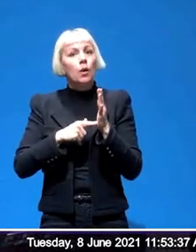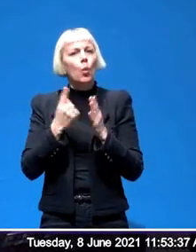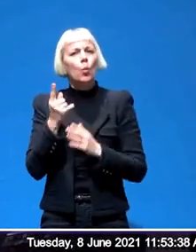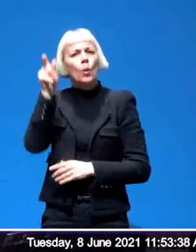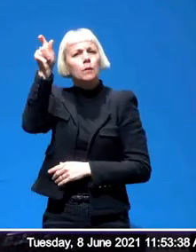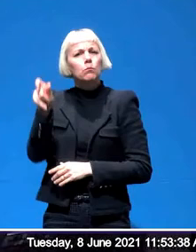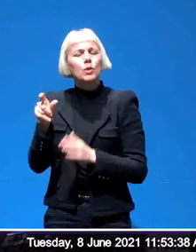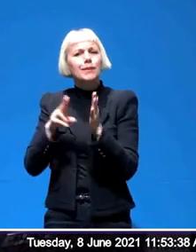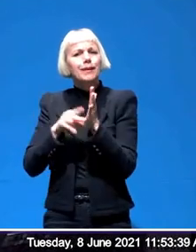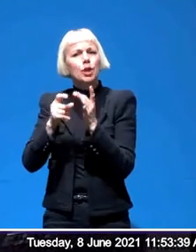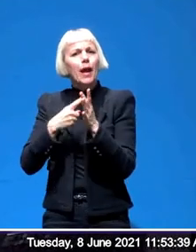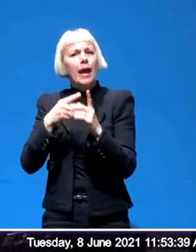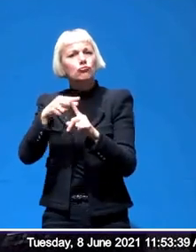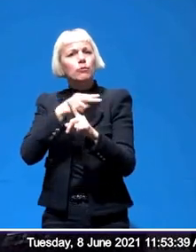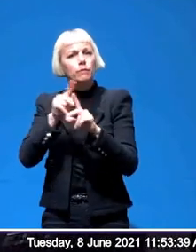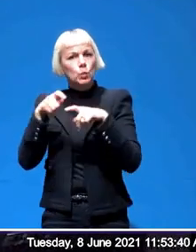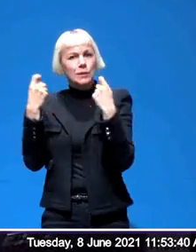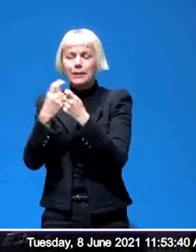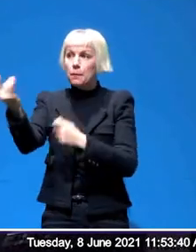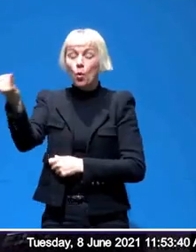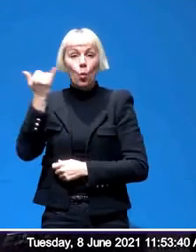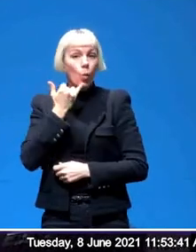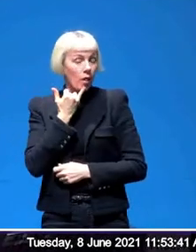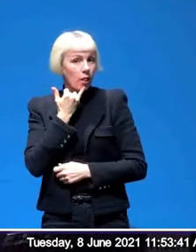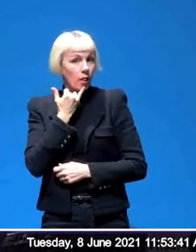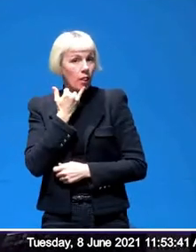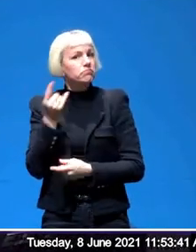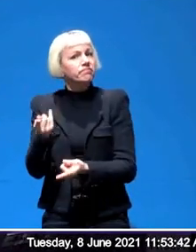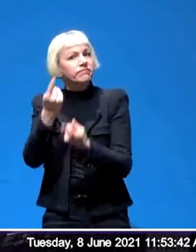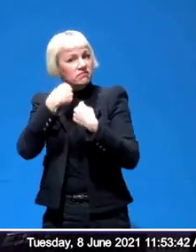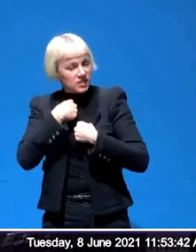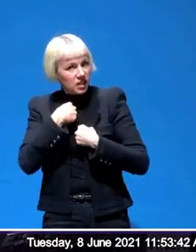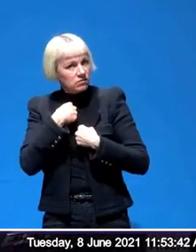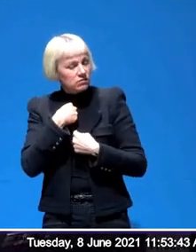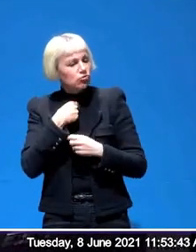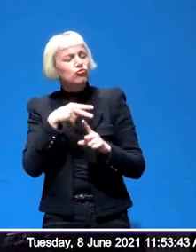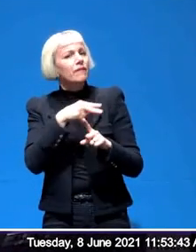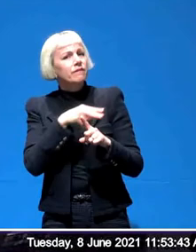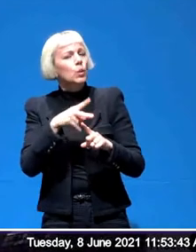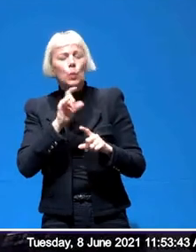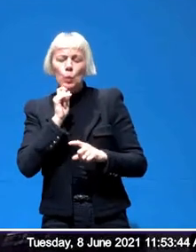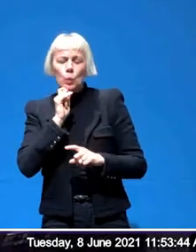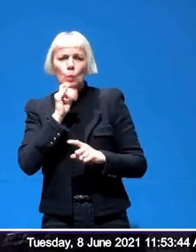with the Review Team. The delegate informed me that the review was not going to be granted because we